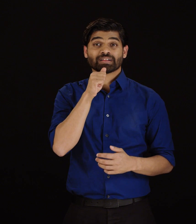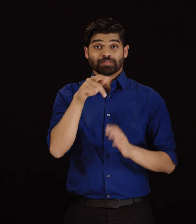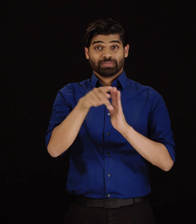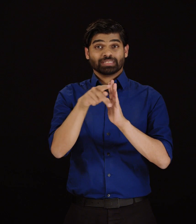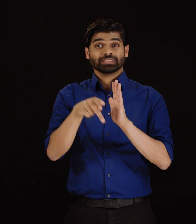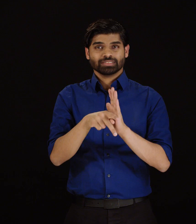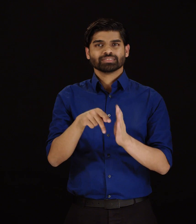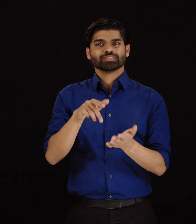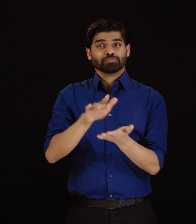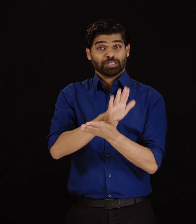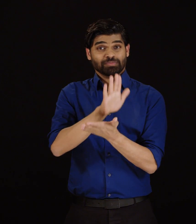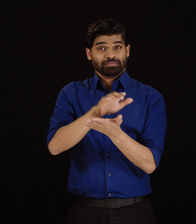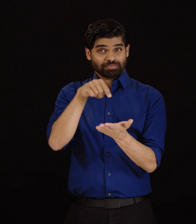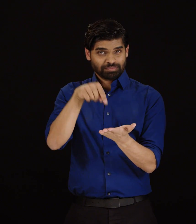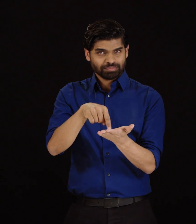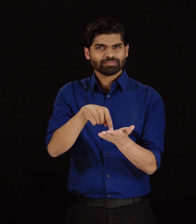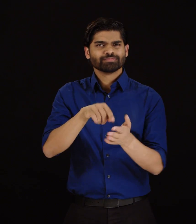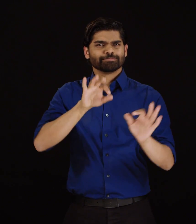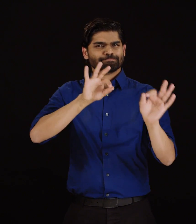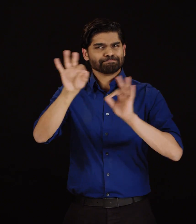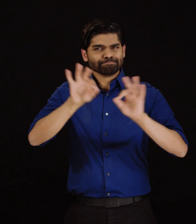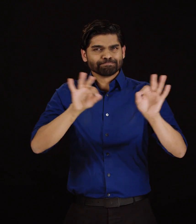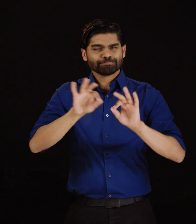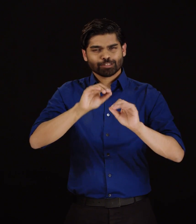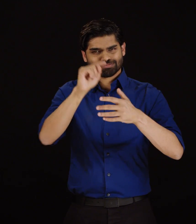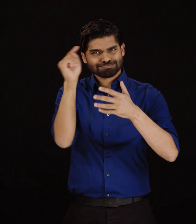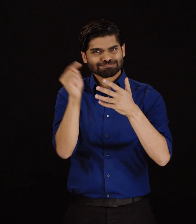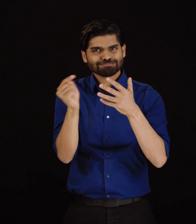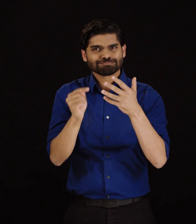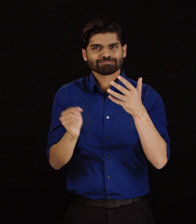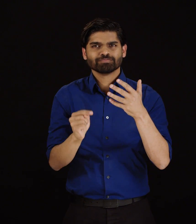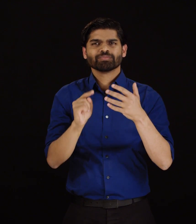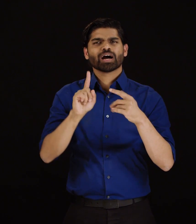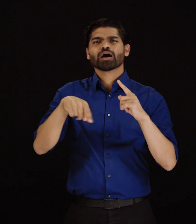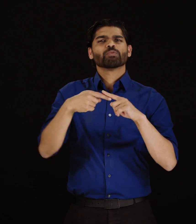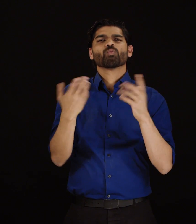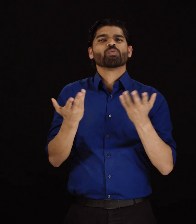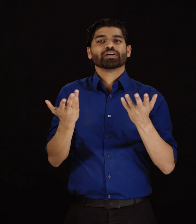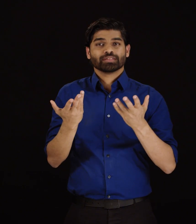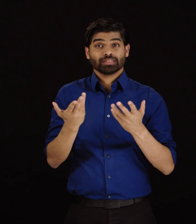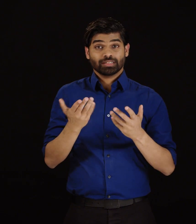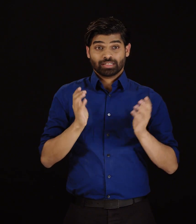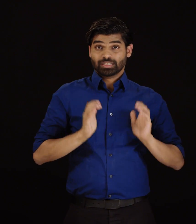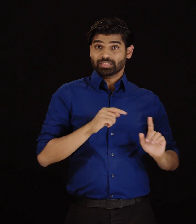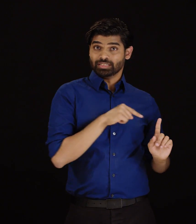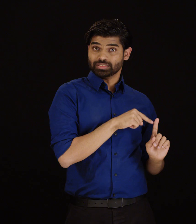A Privacy Policy explains how service providers will handle, use, and safeguard